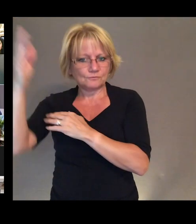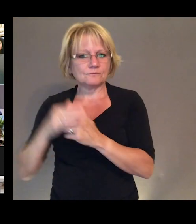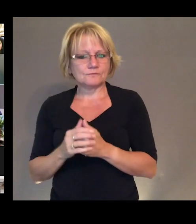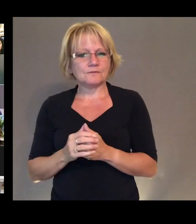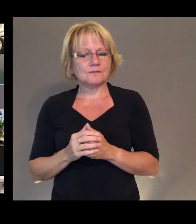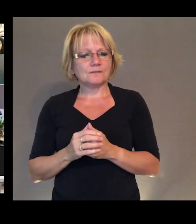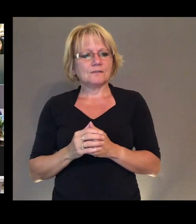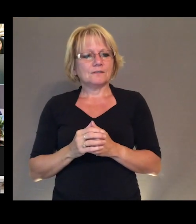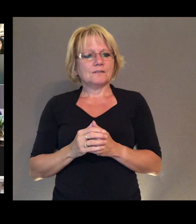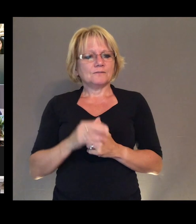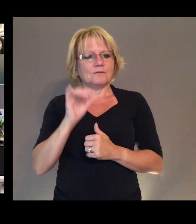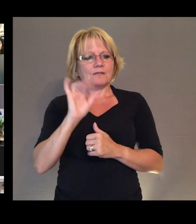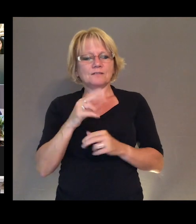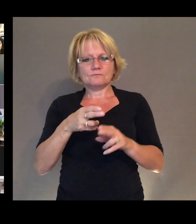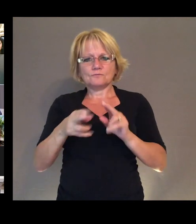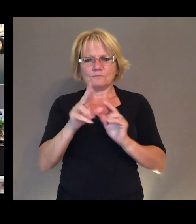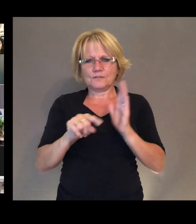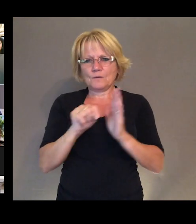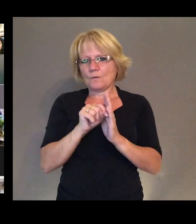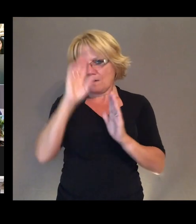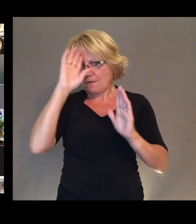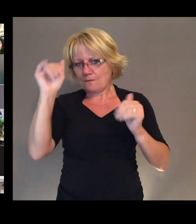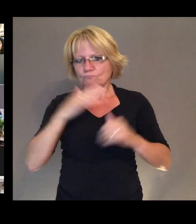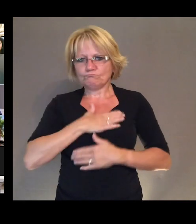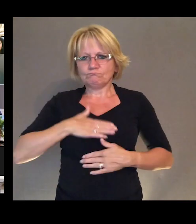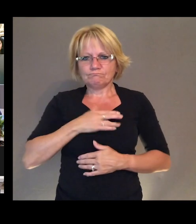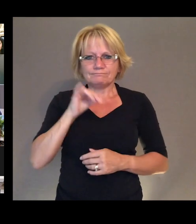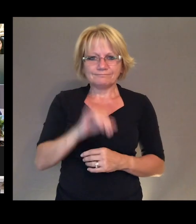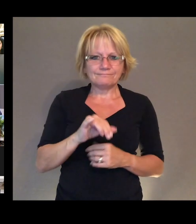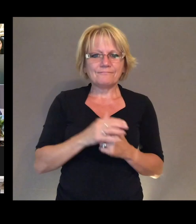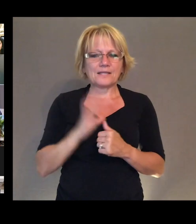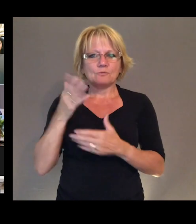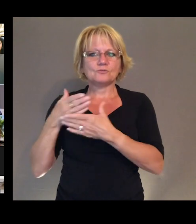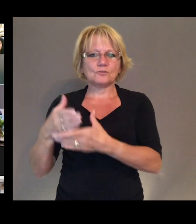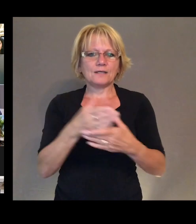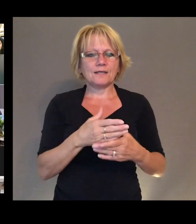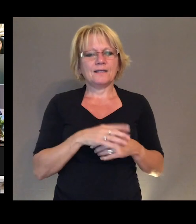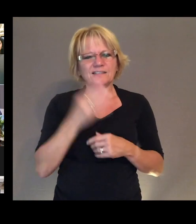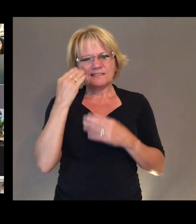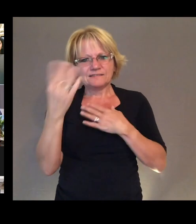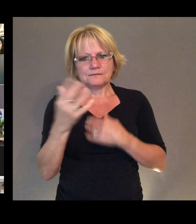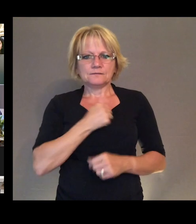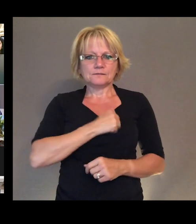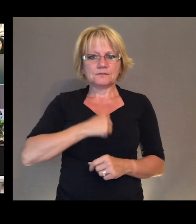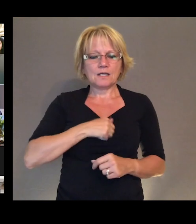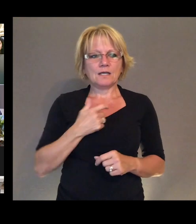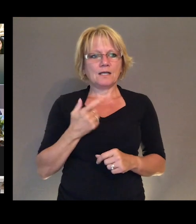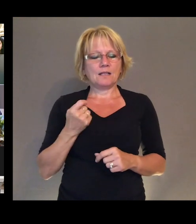that I hope you guys like it. We will share that as well with you. I apologize for really rushing through the beginning part of that, 'cause I really wanted to kind of